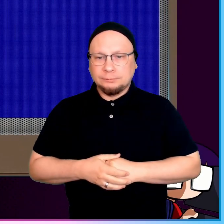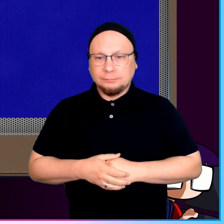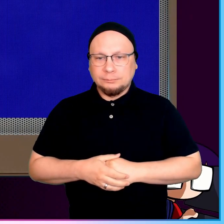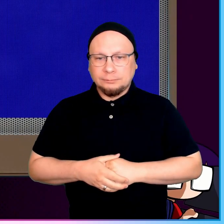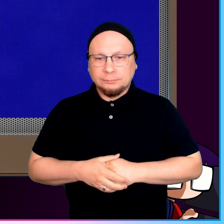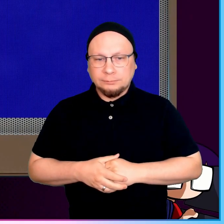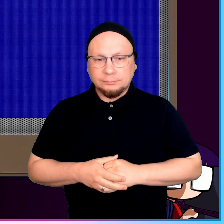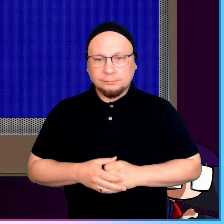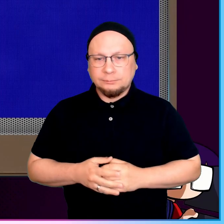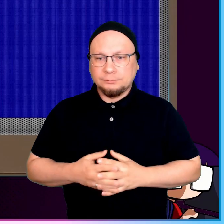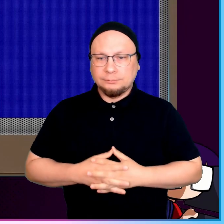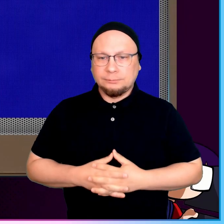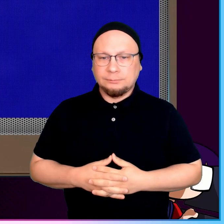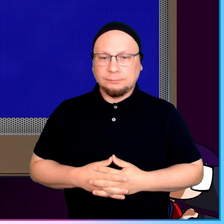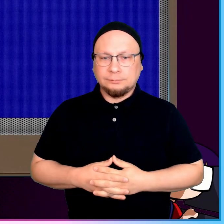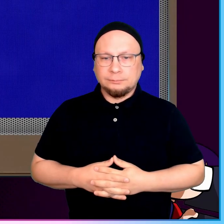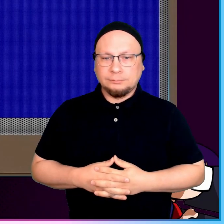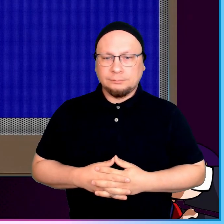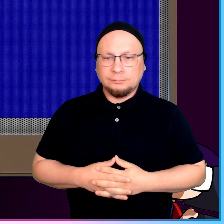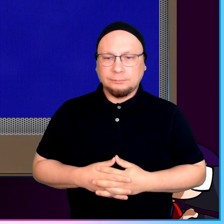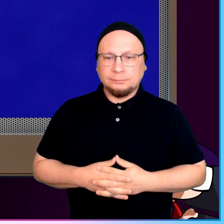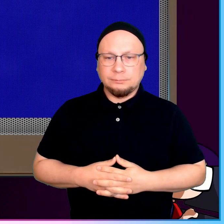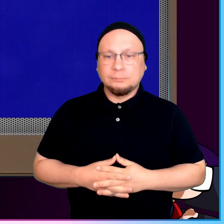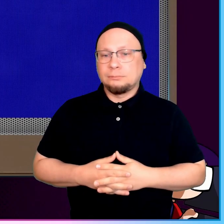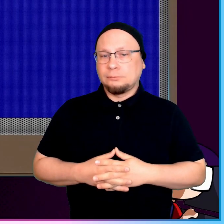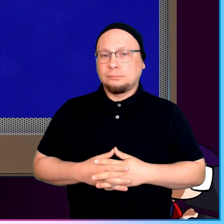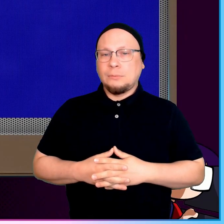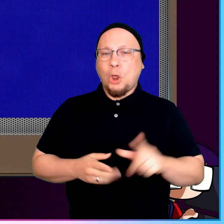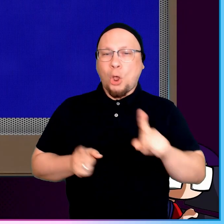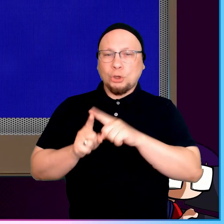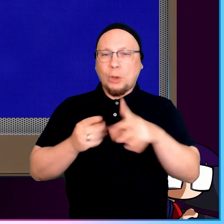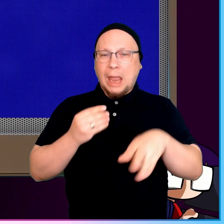with a looping video of fire behind her and an LCD filter on top.